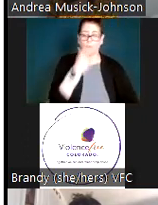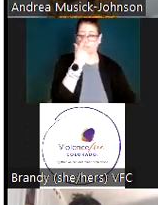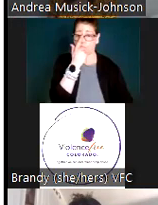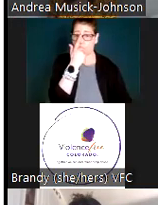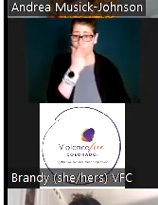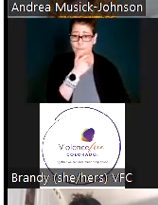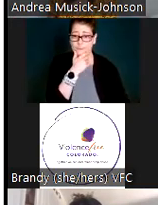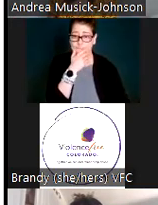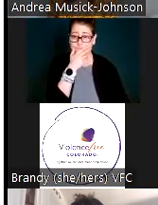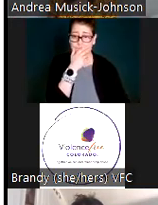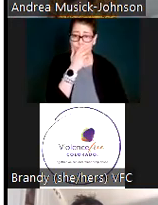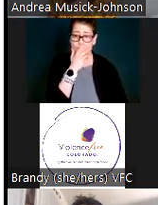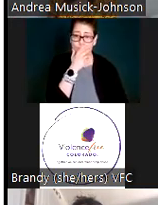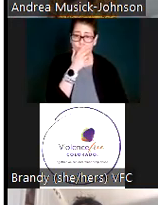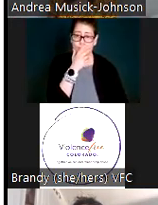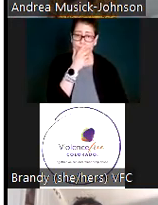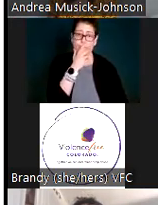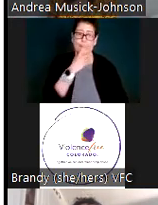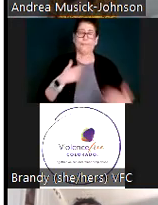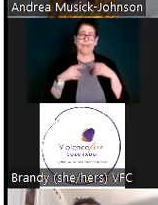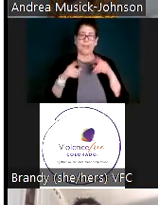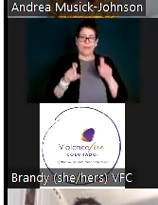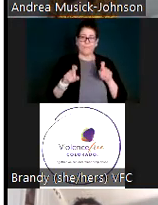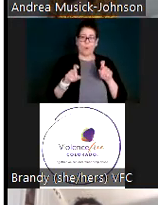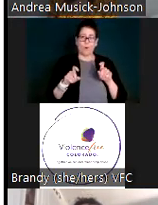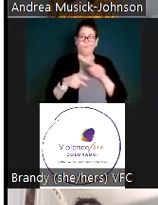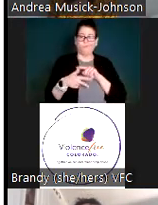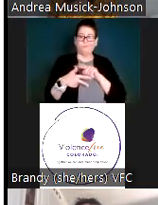Alright, I went ahead and launched the poll. There are 3 questions, so if you all wouldn't mind